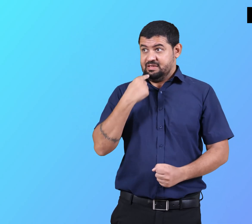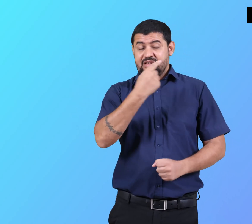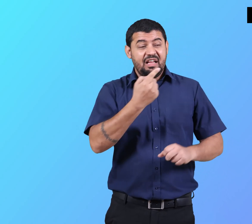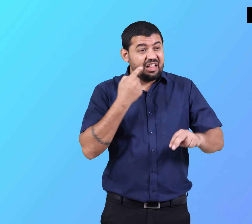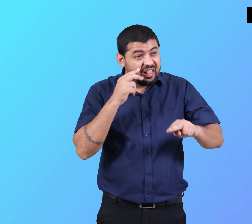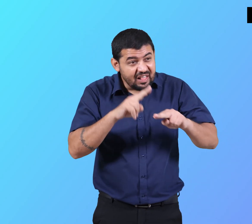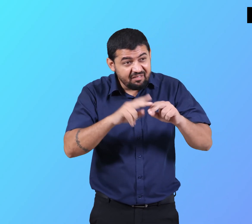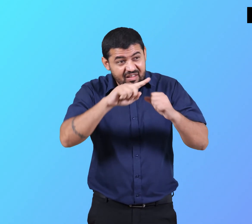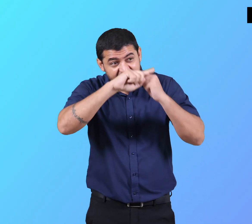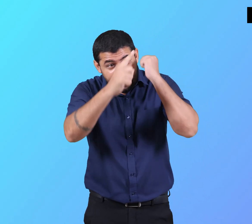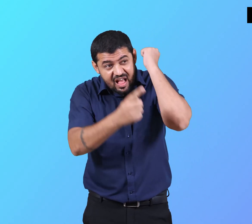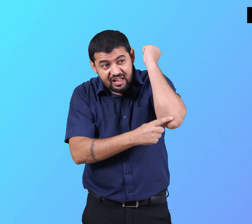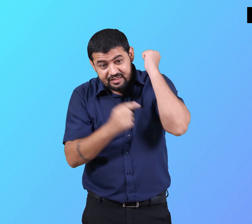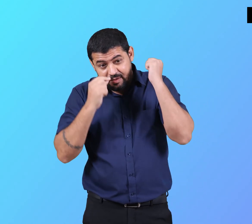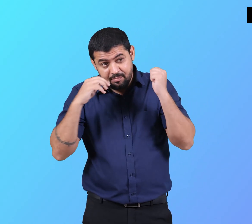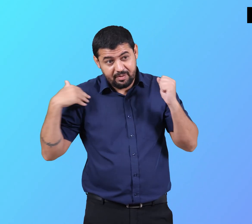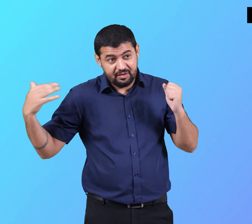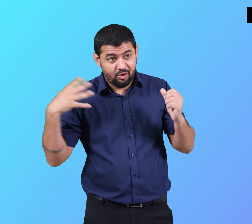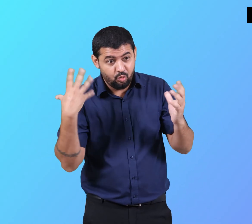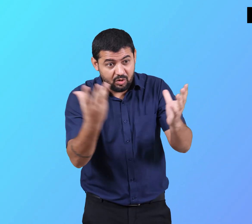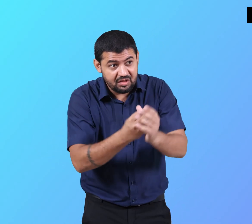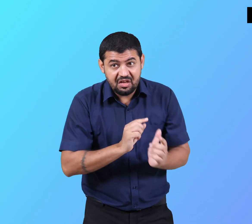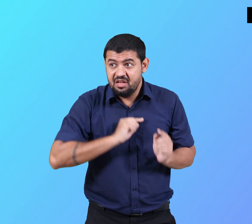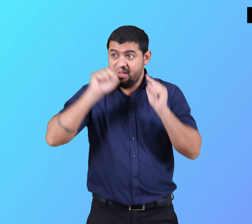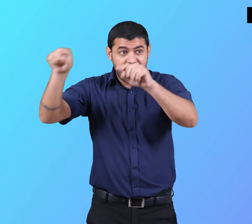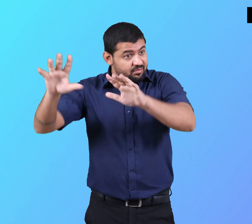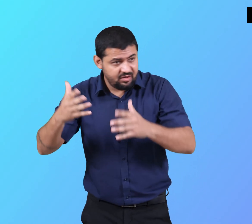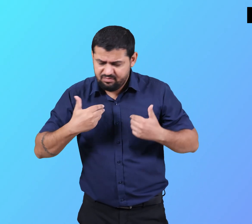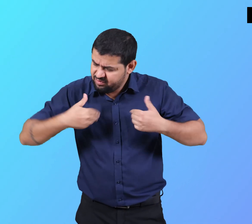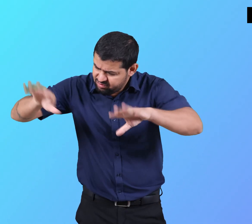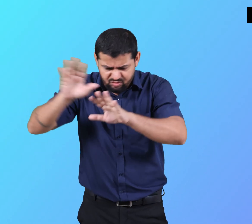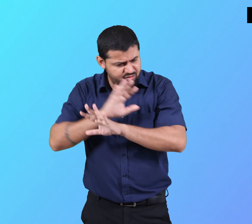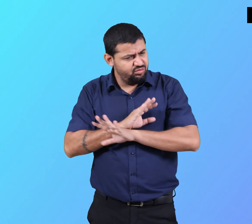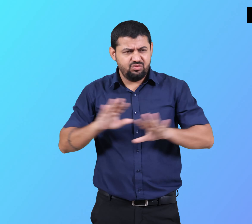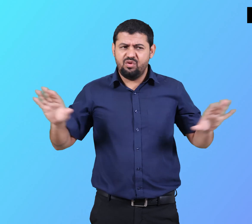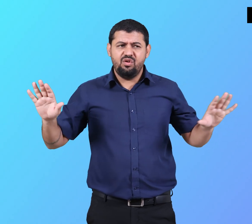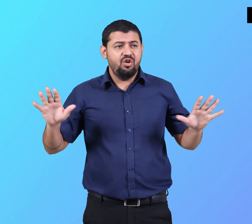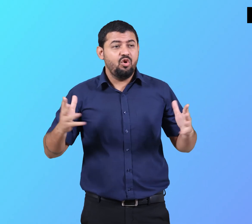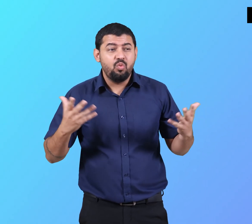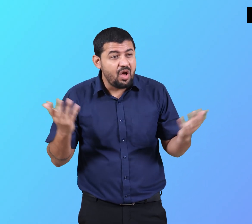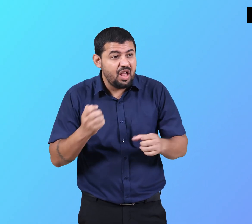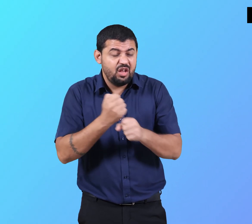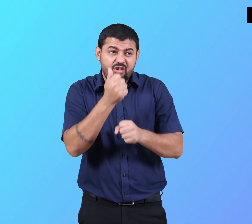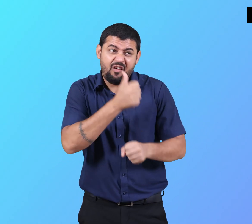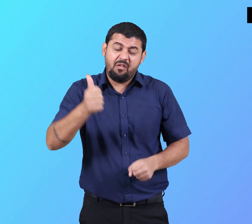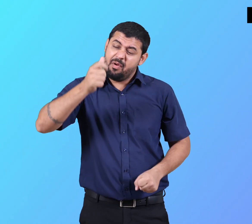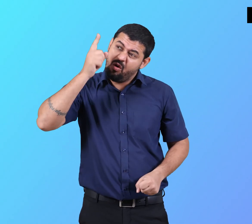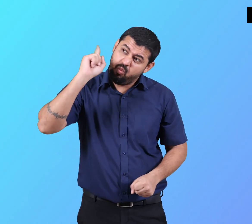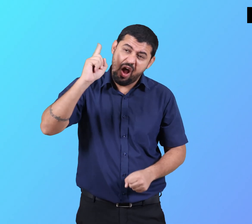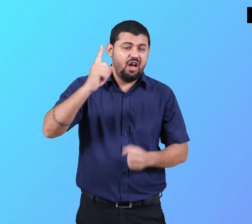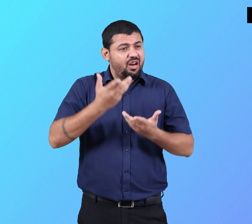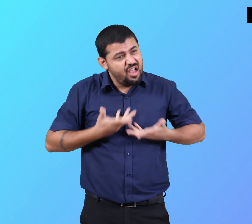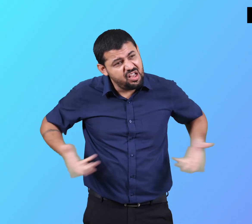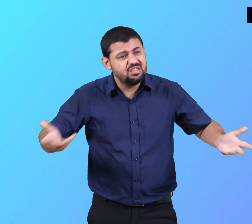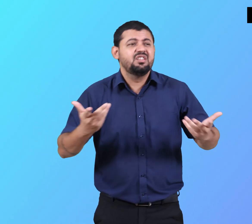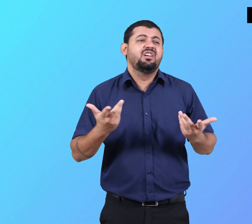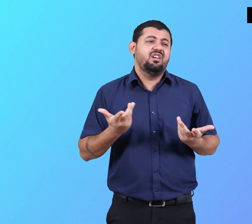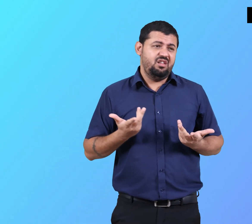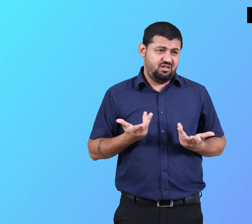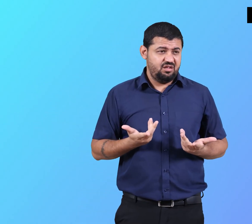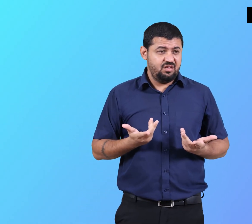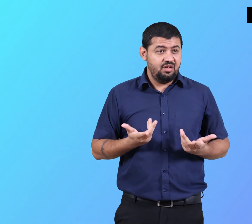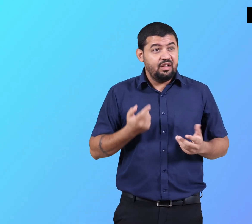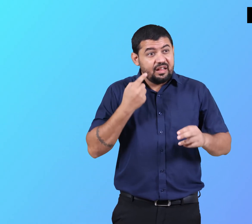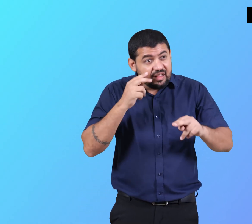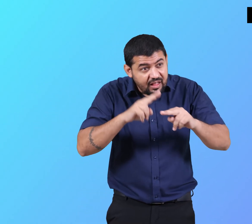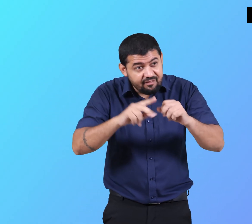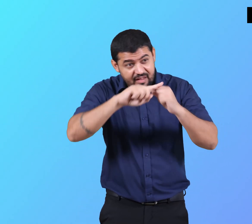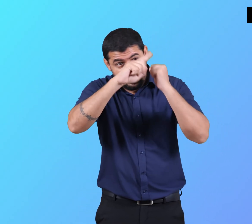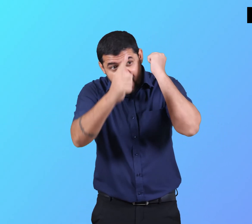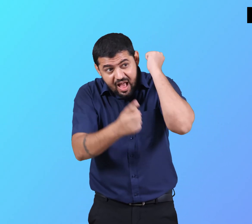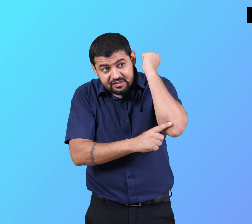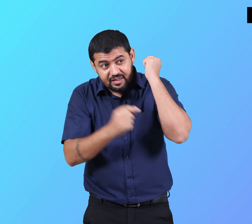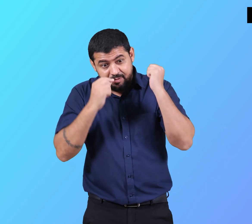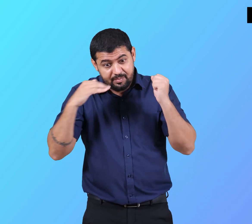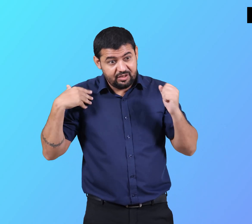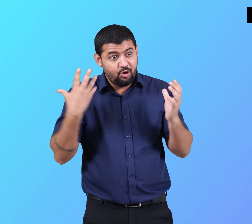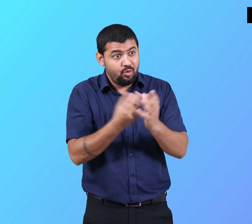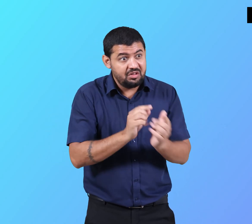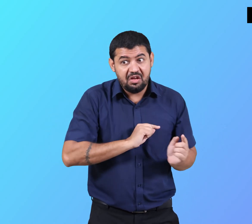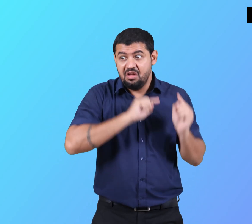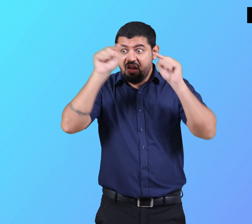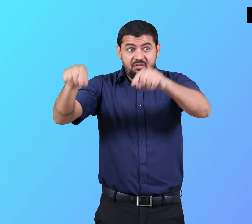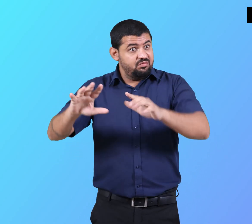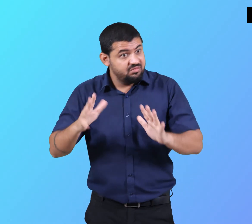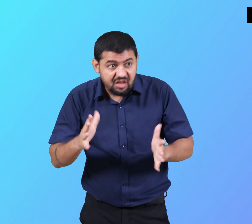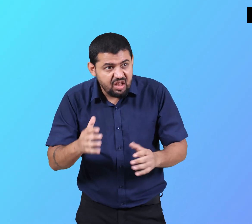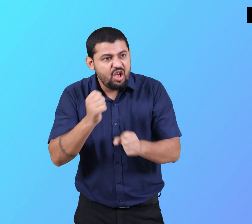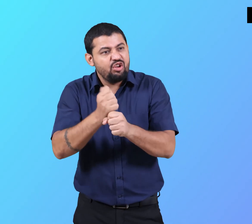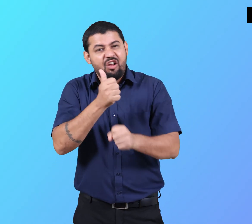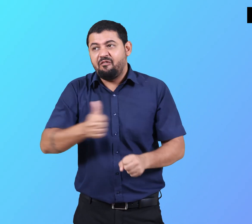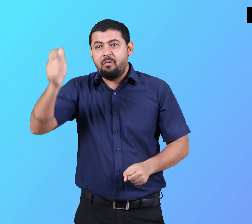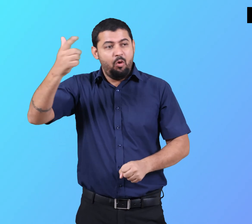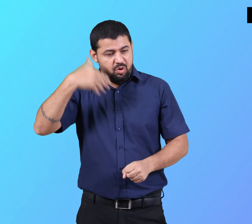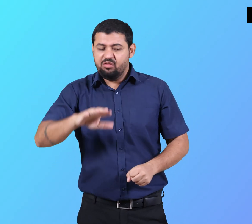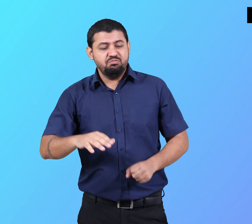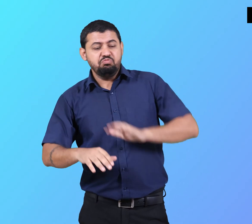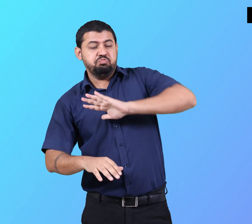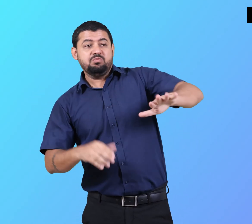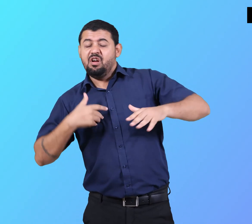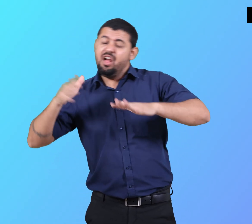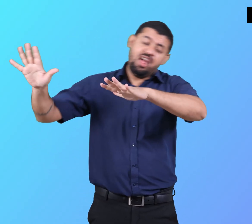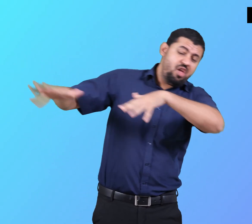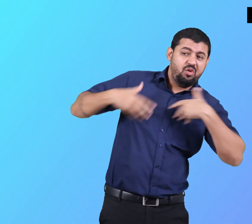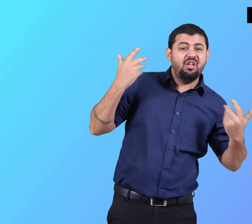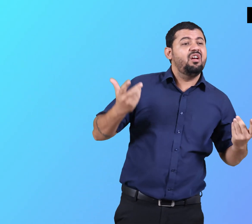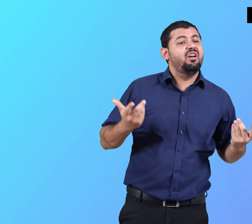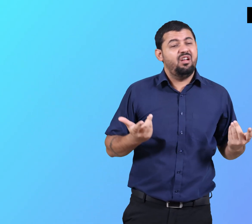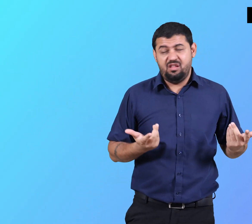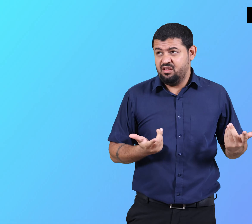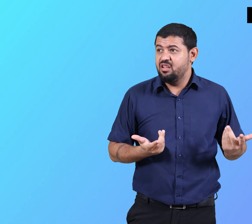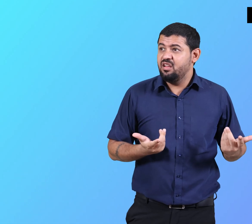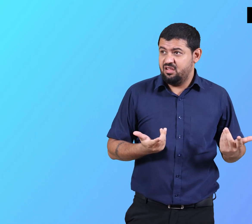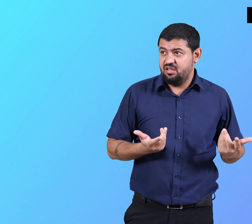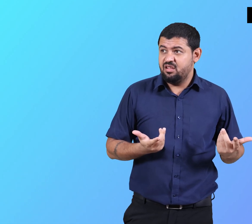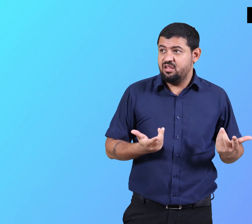We told him, ‘We cannot go without our youngest brother. If he is not with us, they will not allow us to see the governor.’